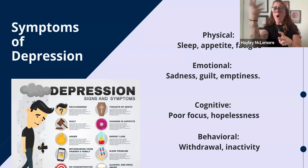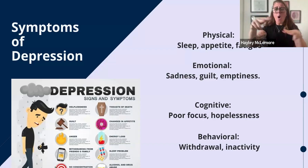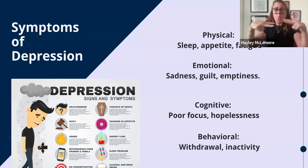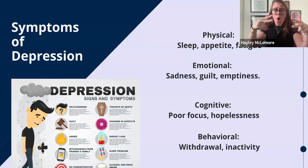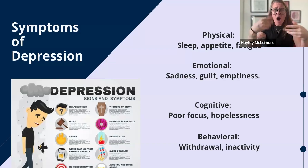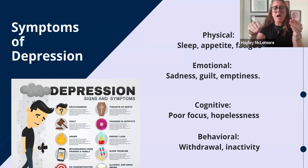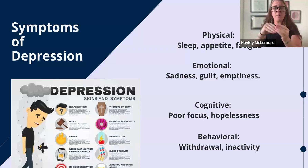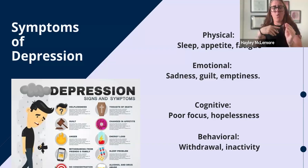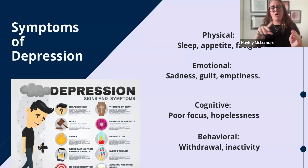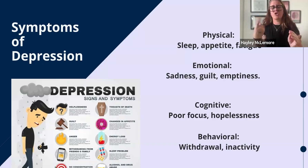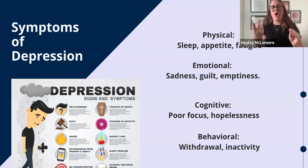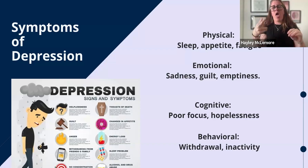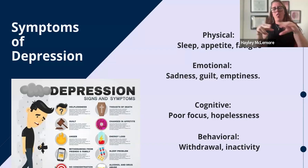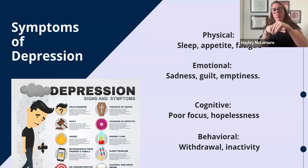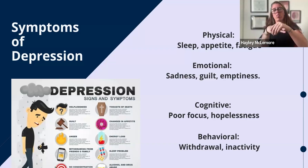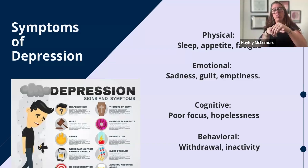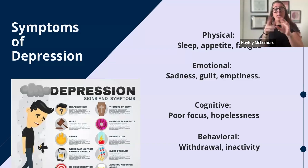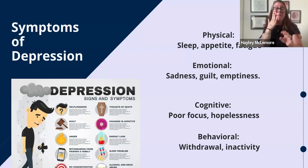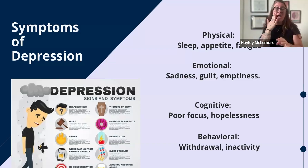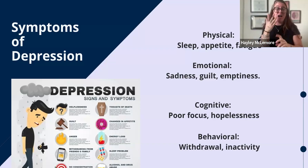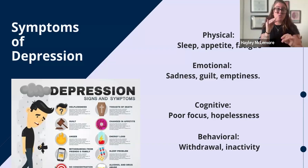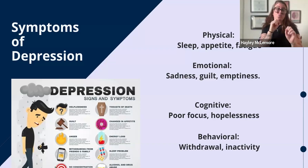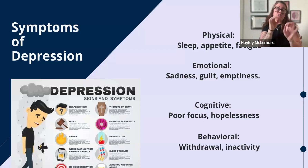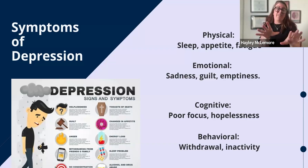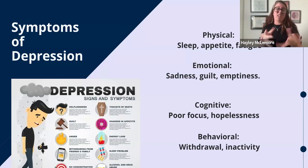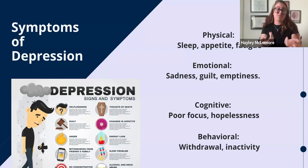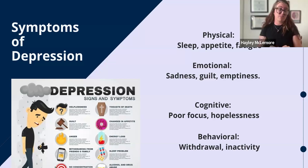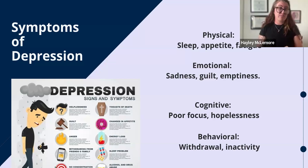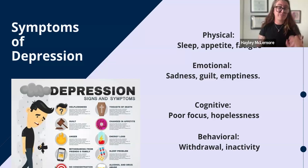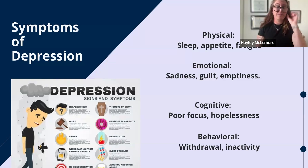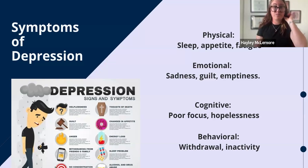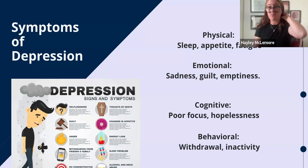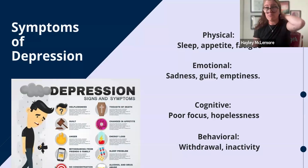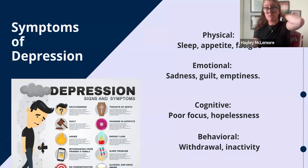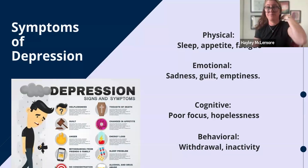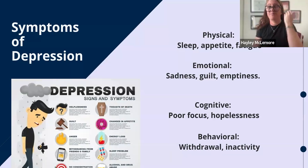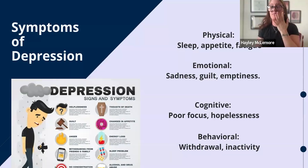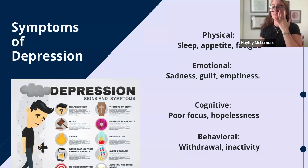They withdraw from activity, withdraw from exercise, or might stay in the bed and do--